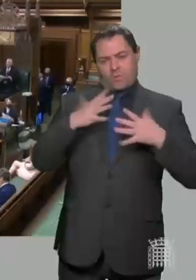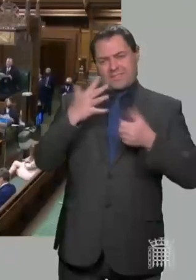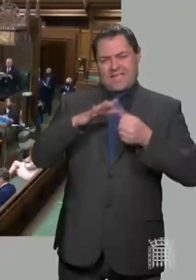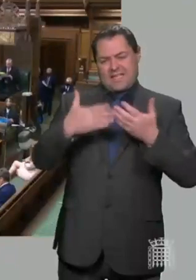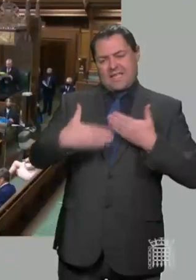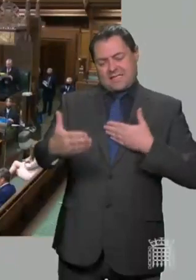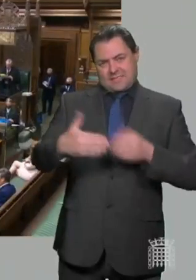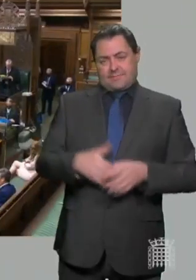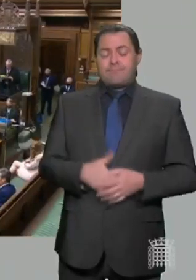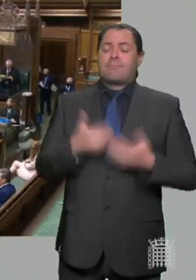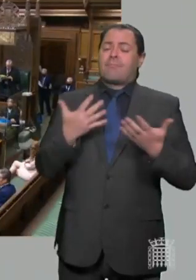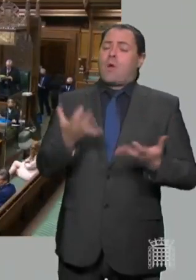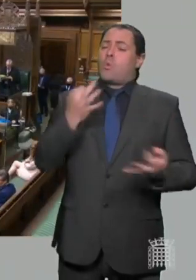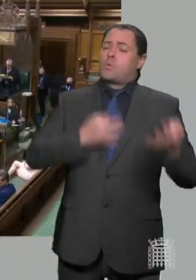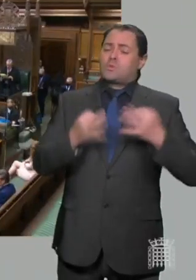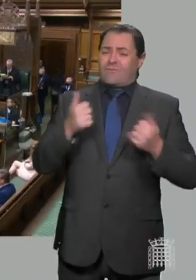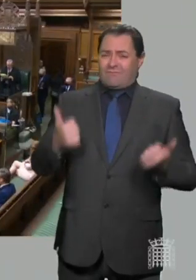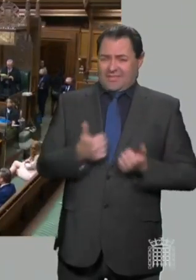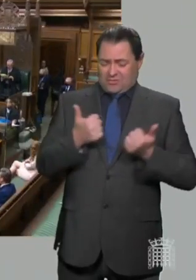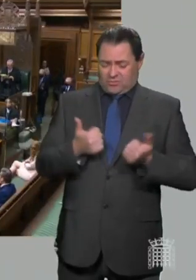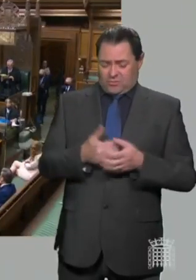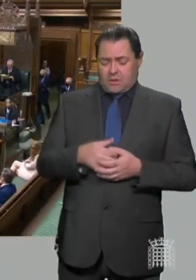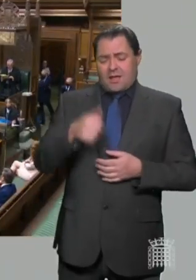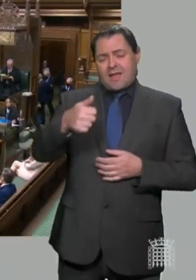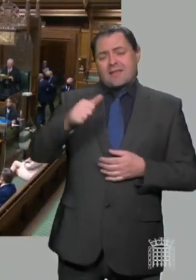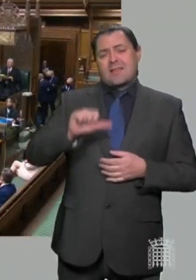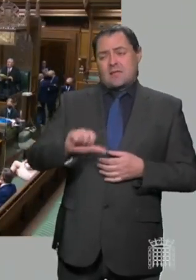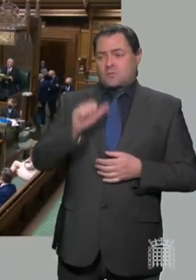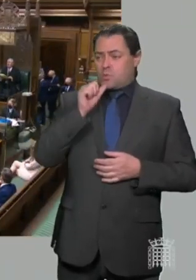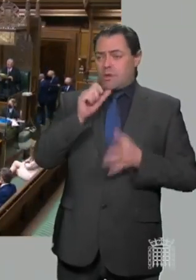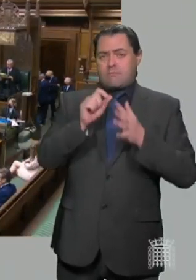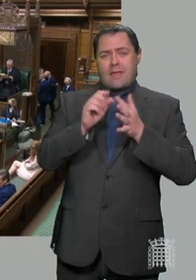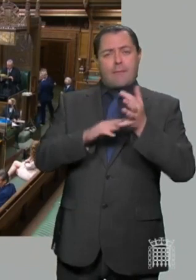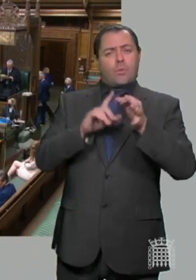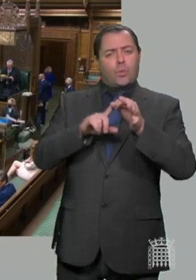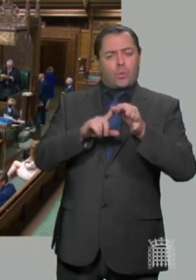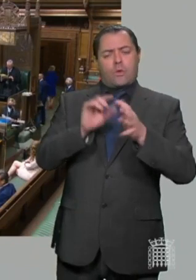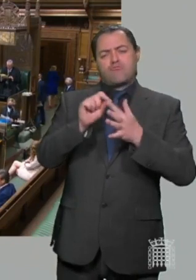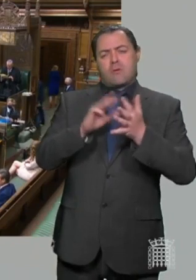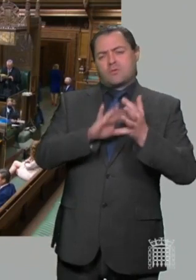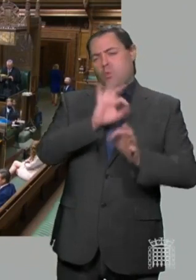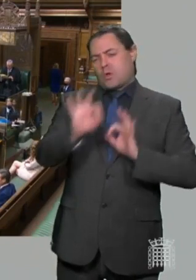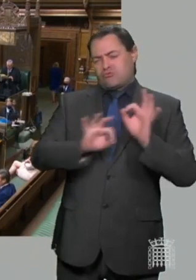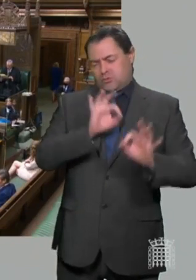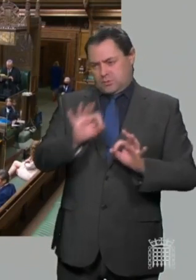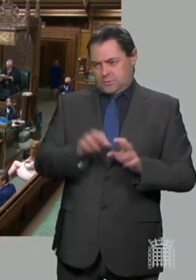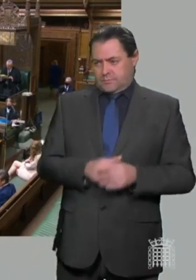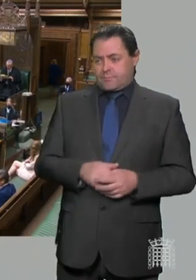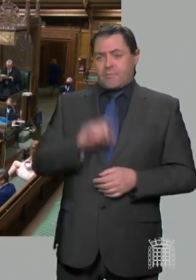Prime Minister The Prime Minister was asked—